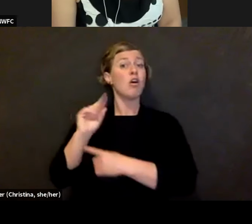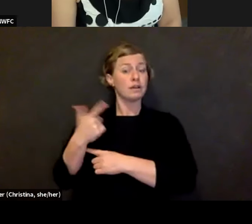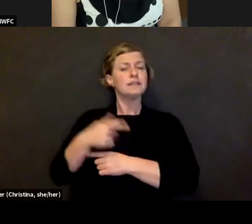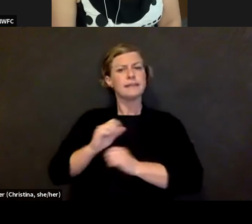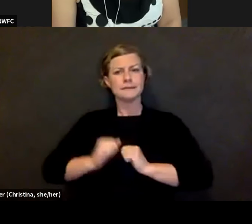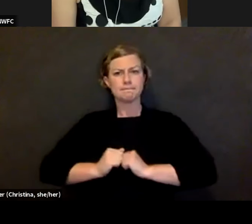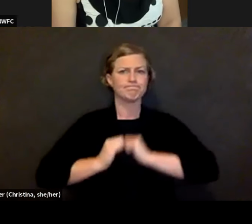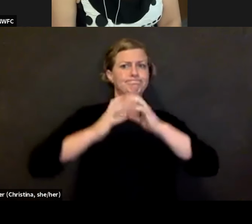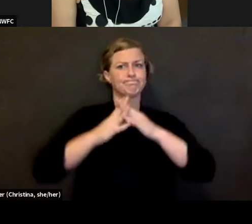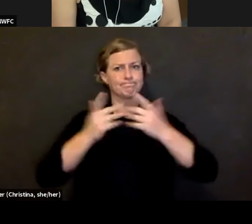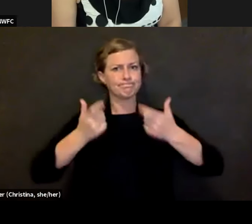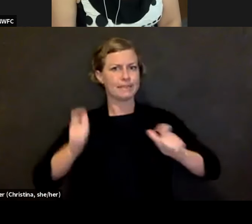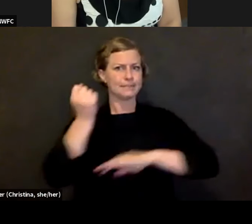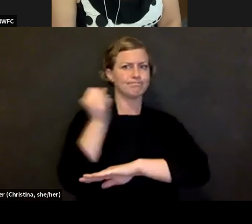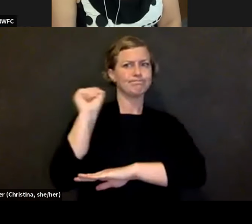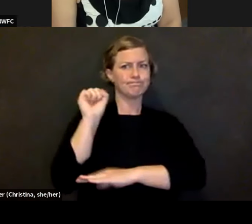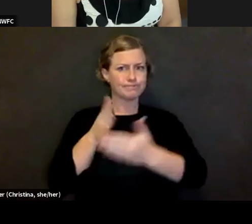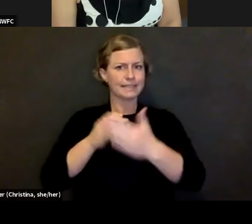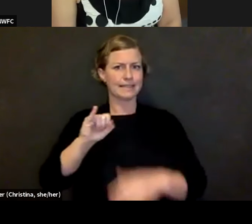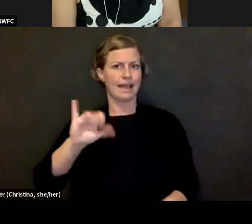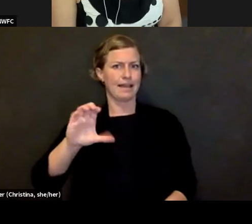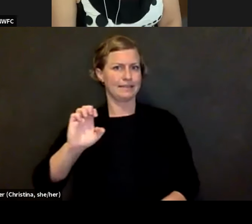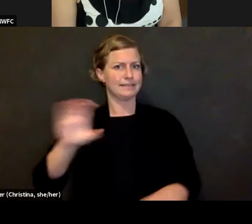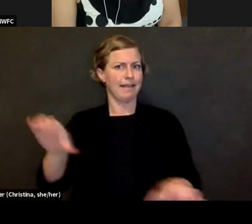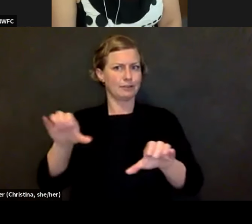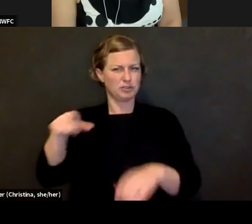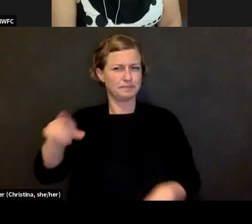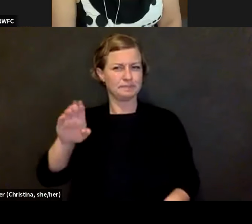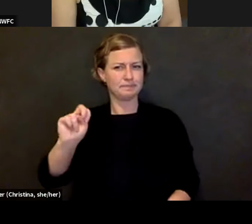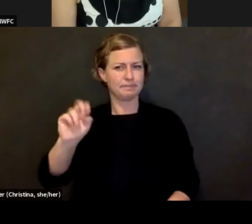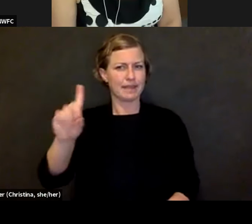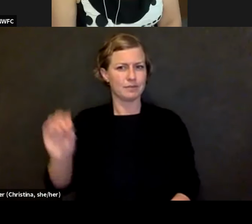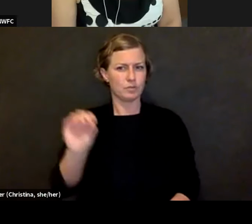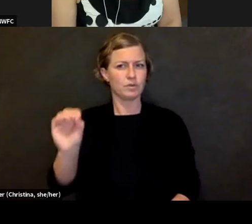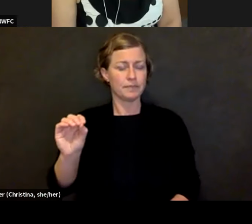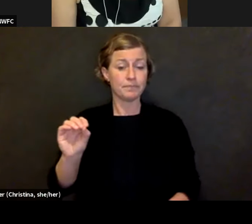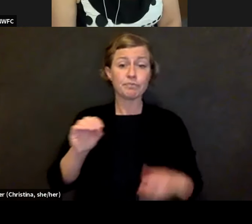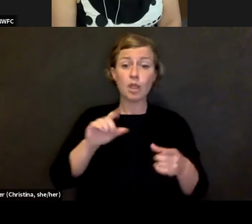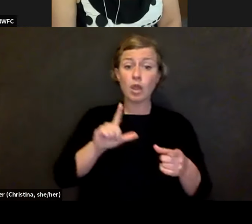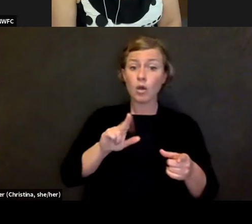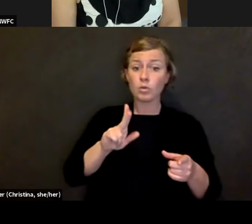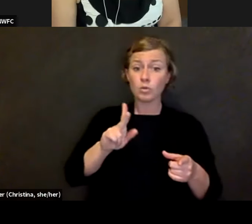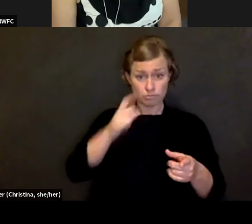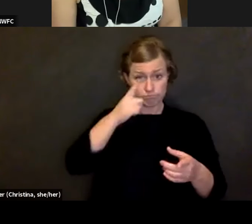central Oregon peace keepers in August after they organized a big